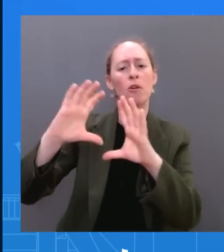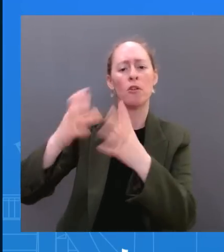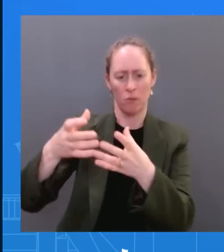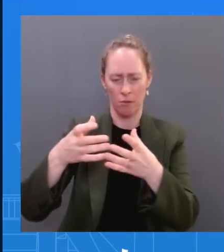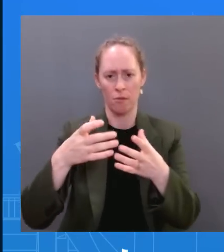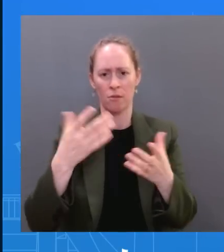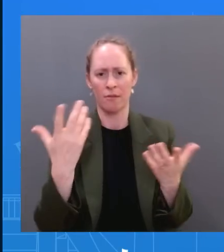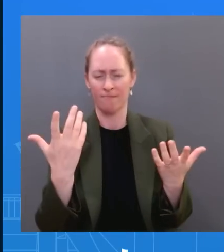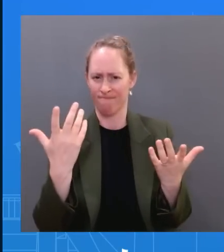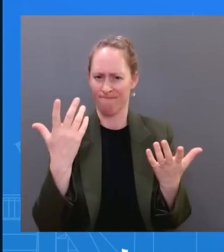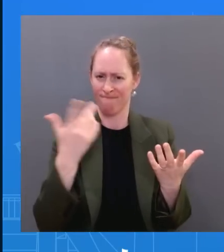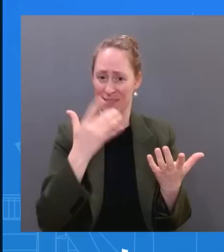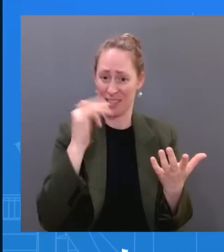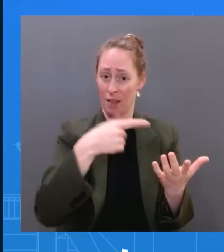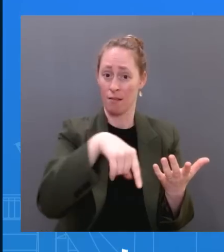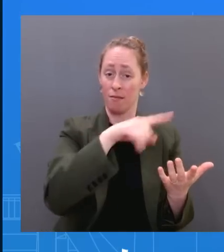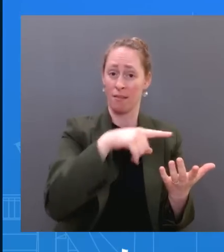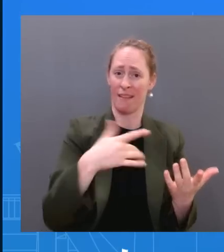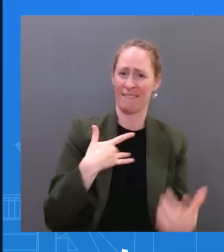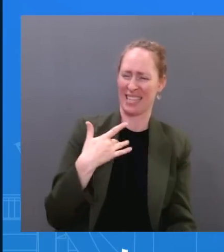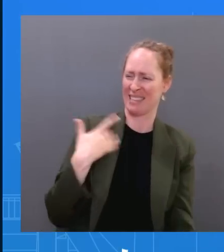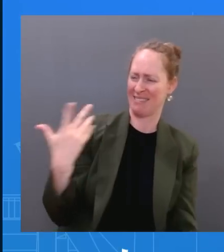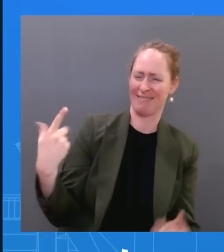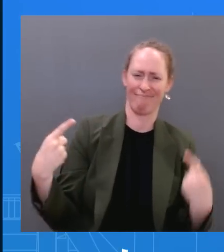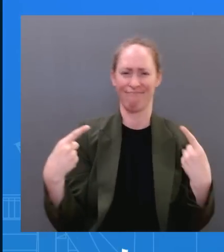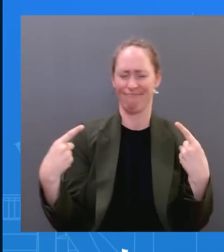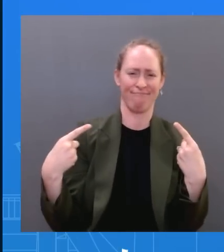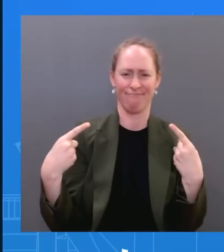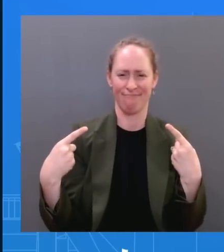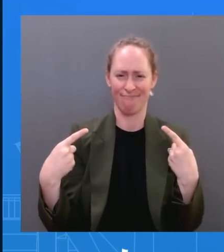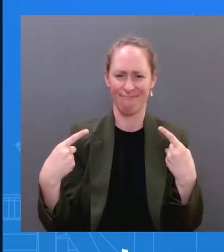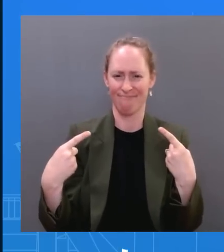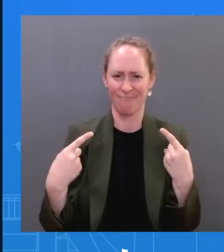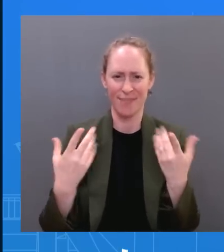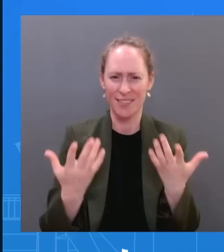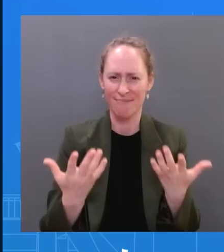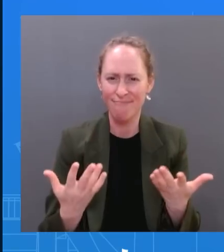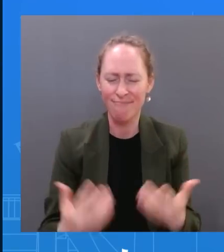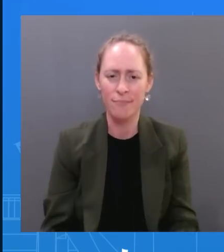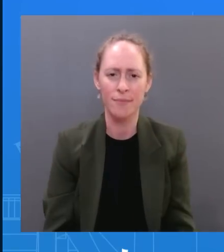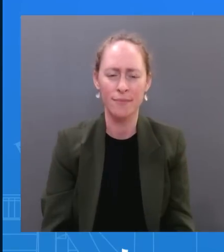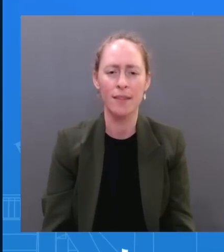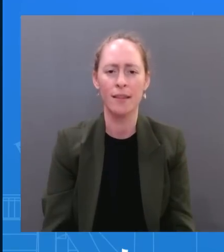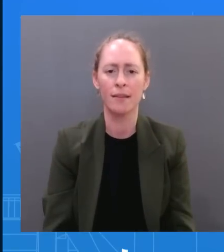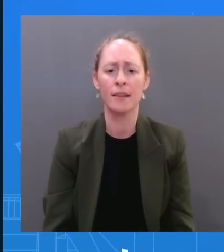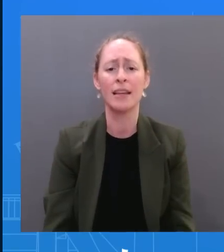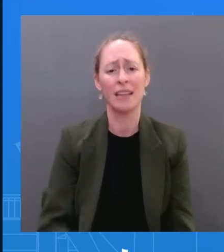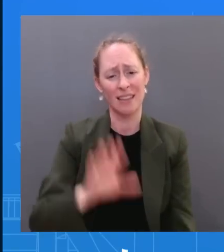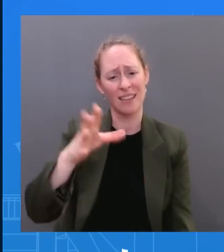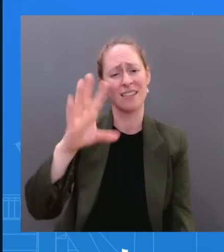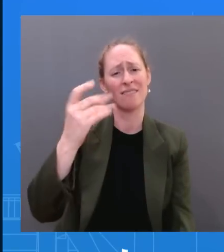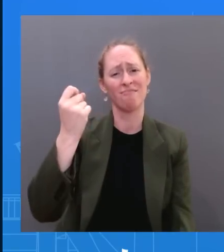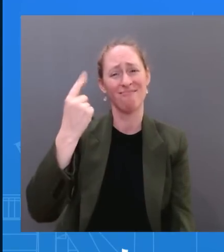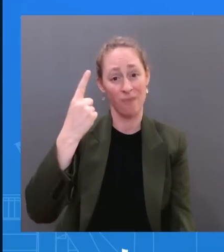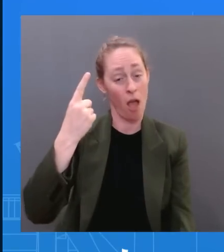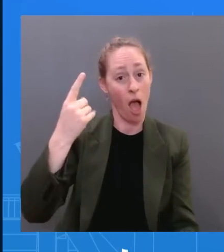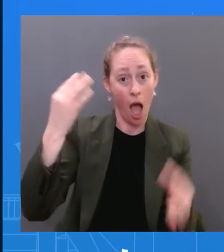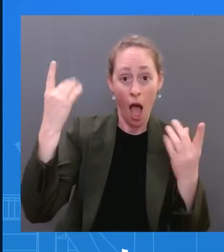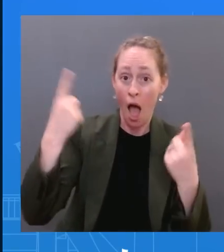It was an unprecedented attack on our freedoms. And the President has worked for not just --